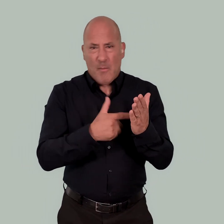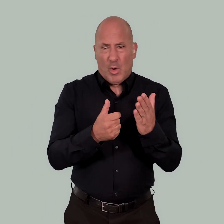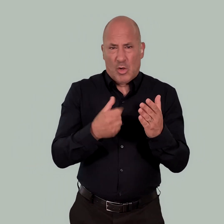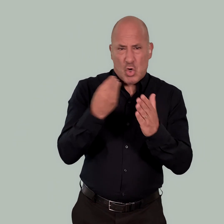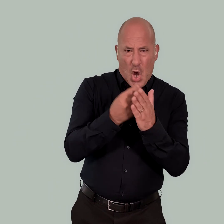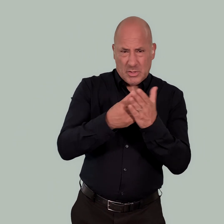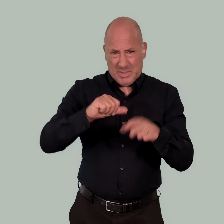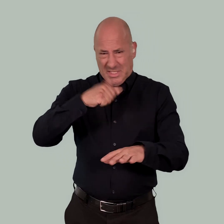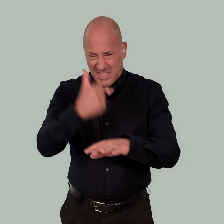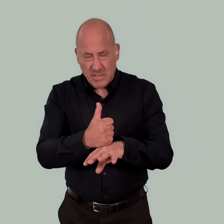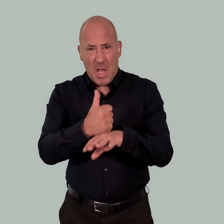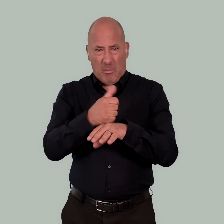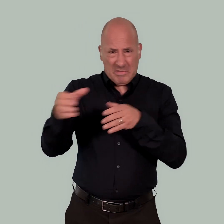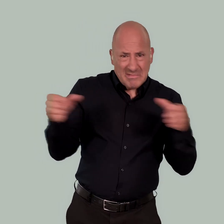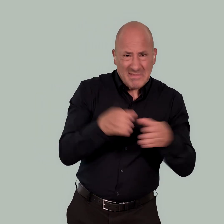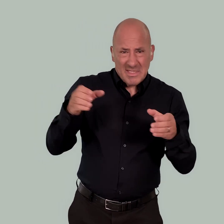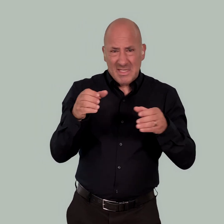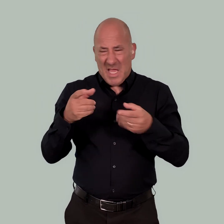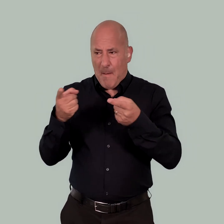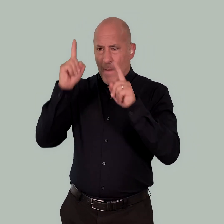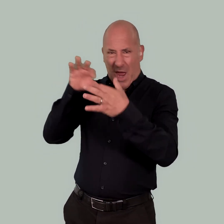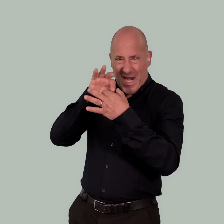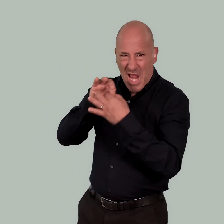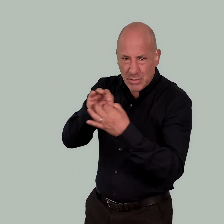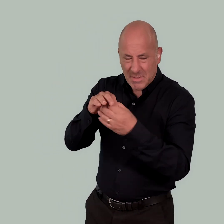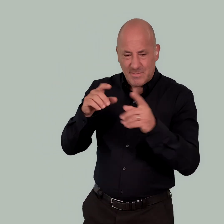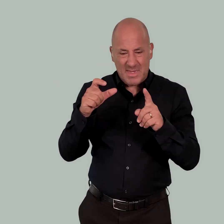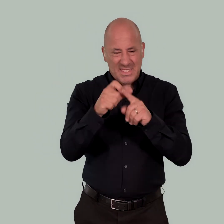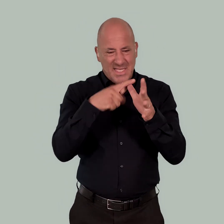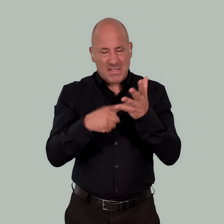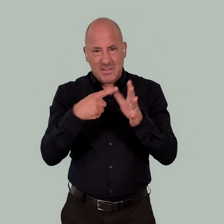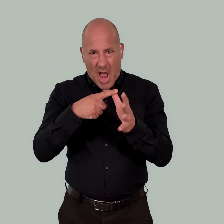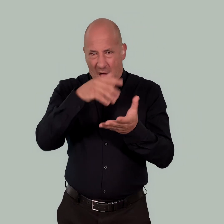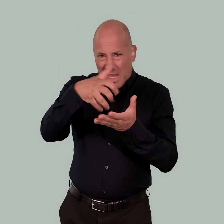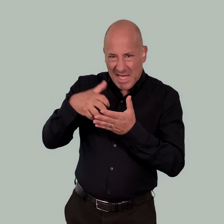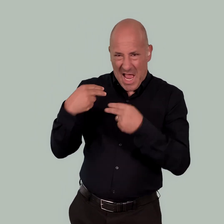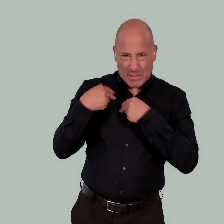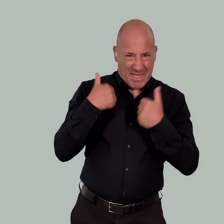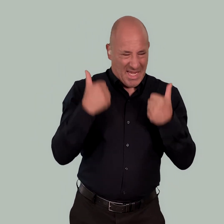with all the associated fixed costs of set up, capacity building,